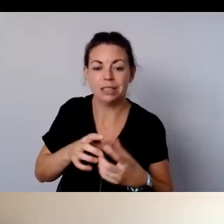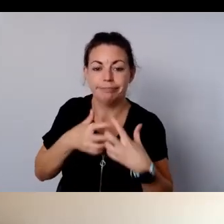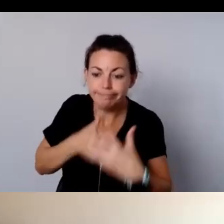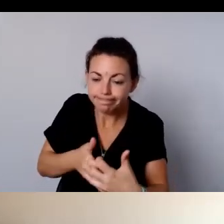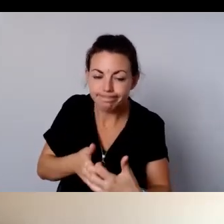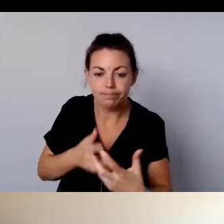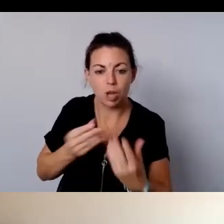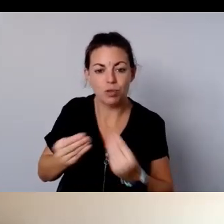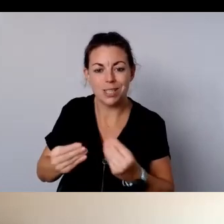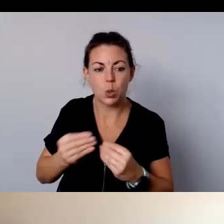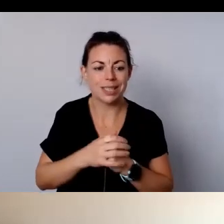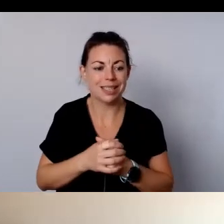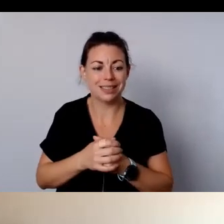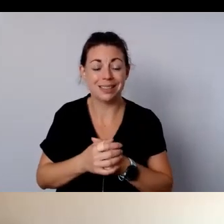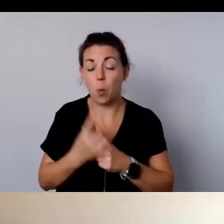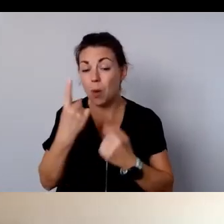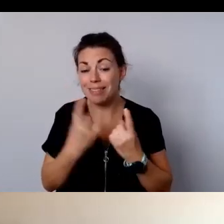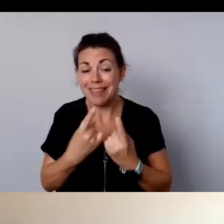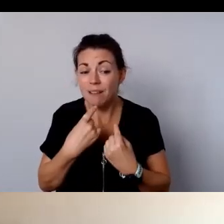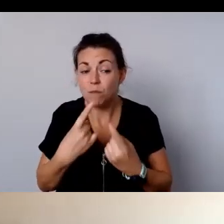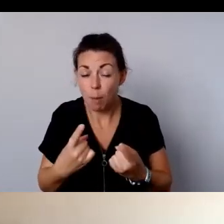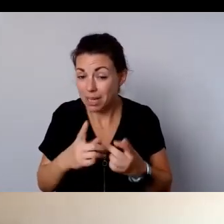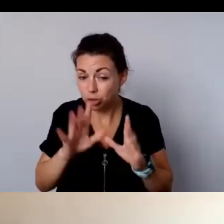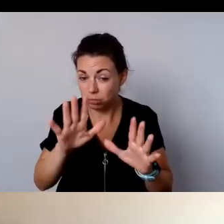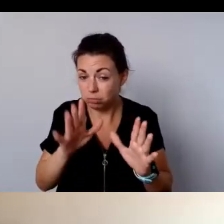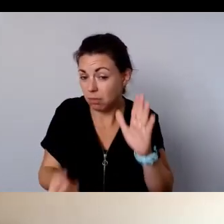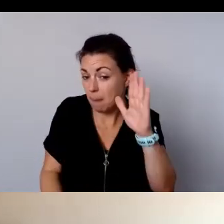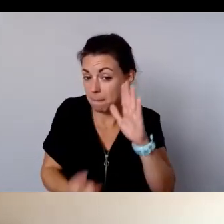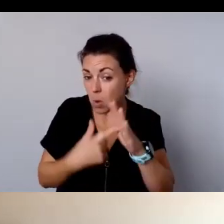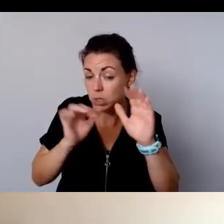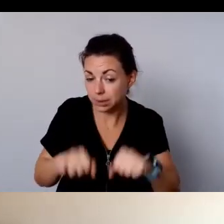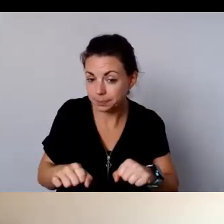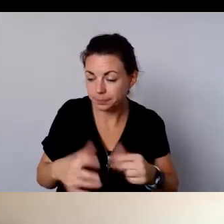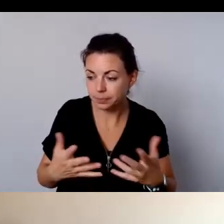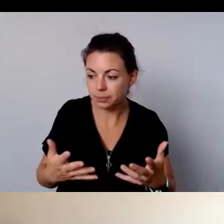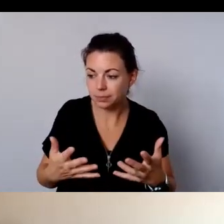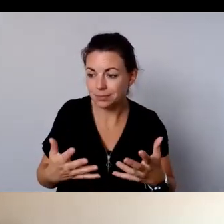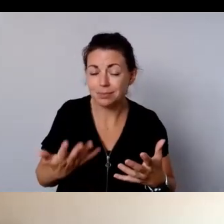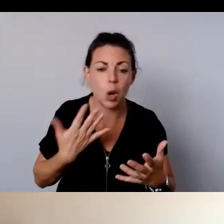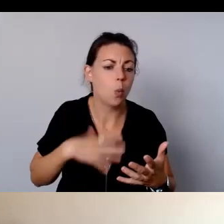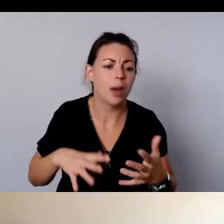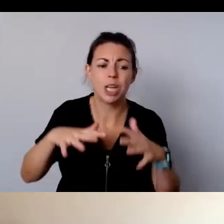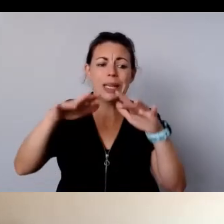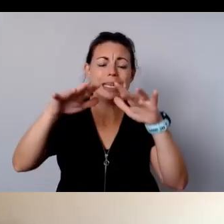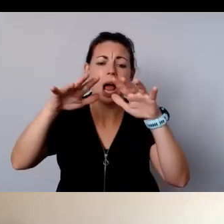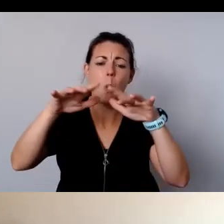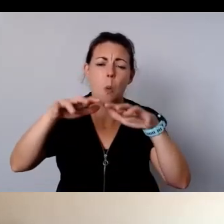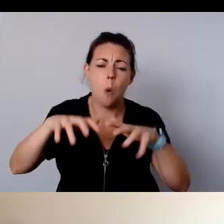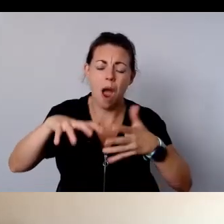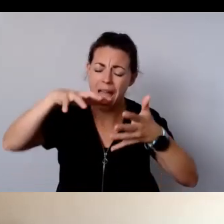but I think is really important is we don't need you to write an essay. It's absolutely fine to use